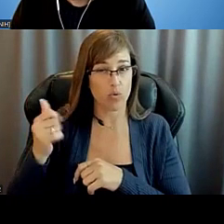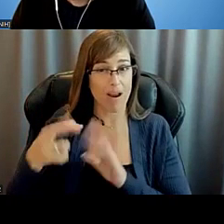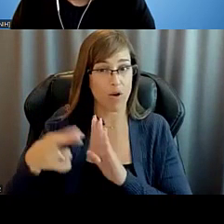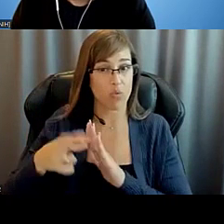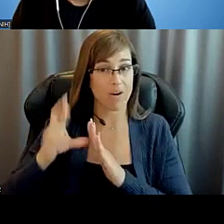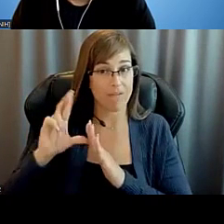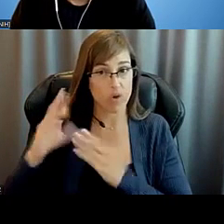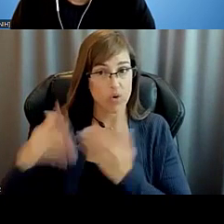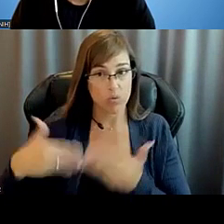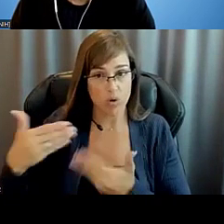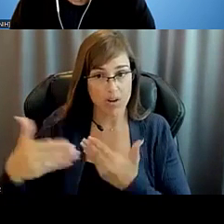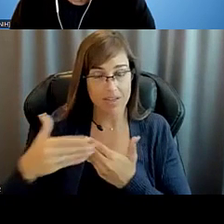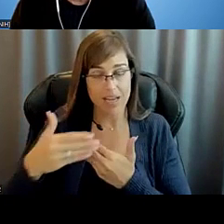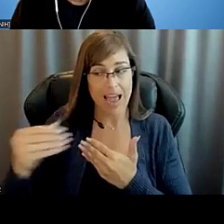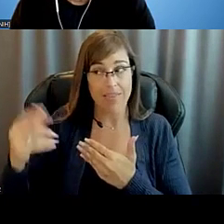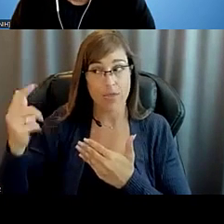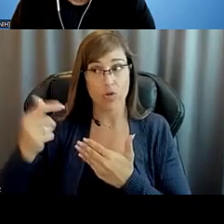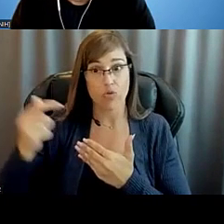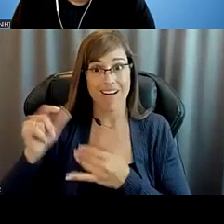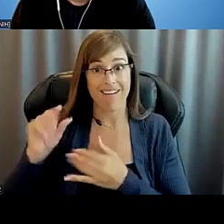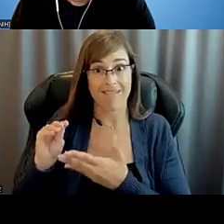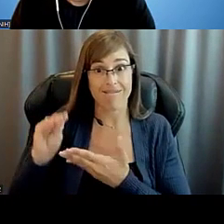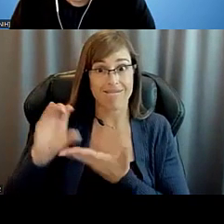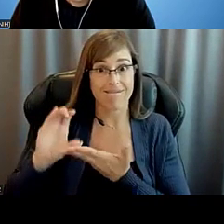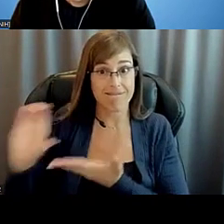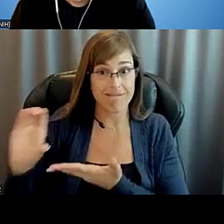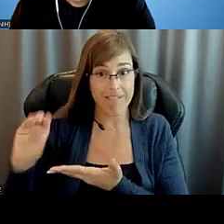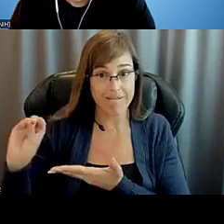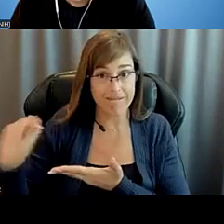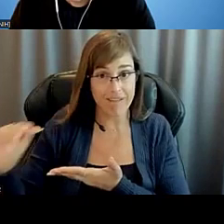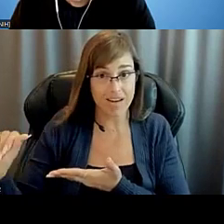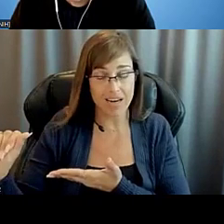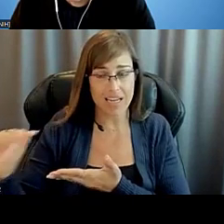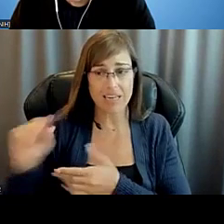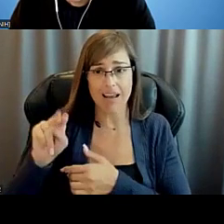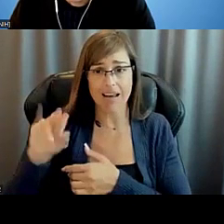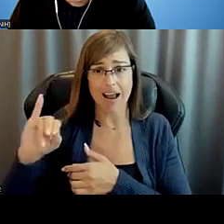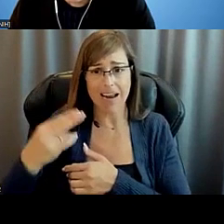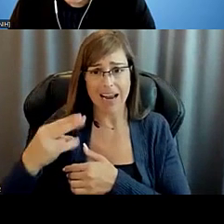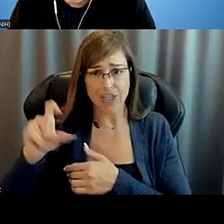and the grant got funded, do the NIH needs to be informed about this?